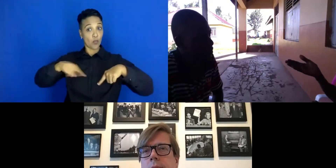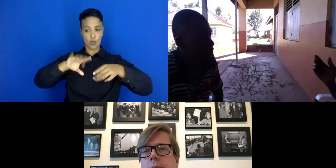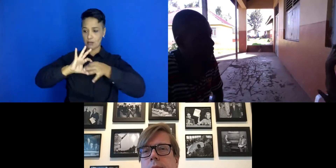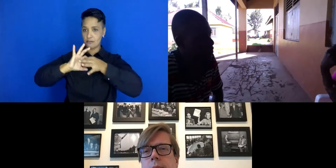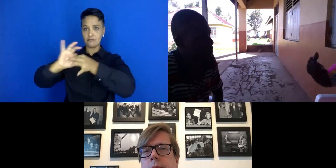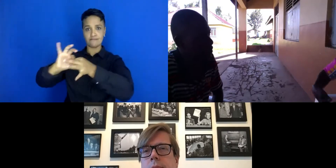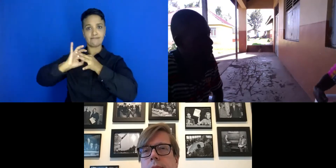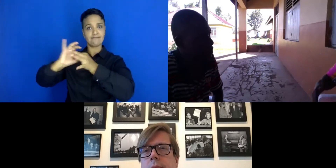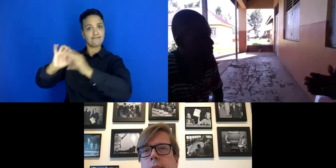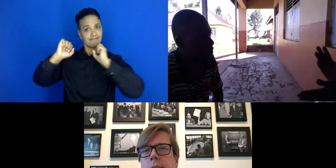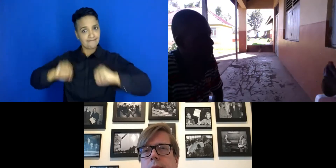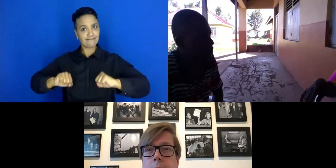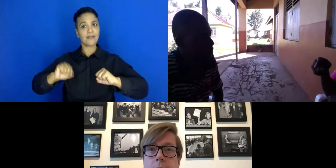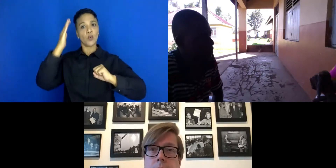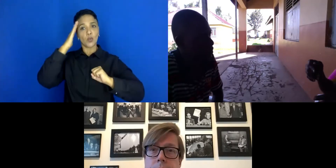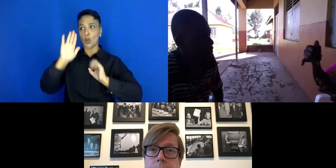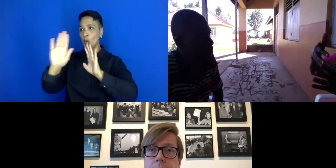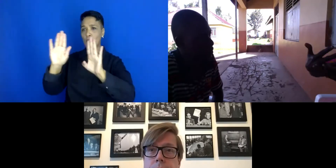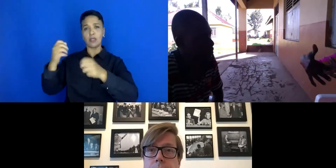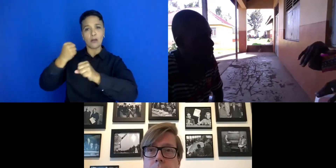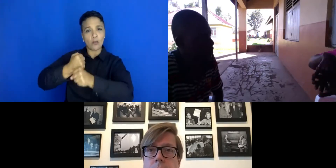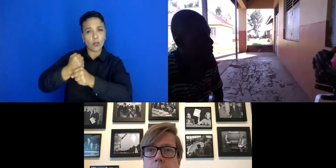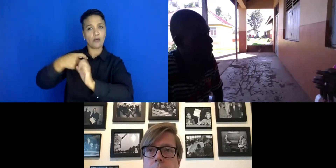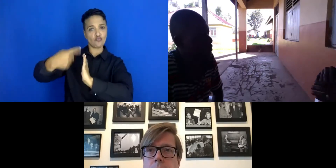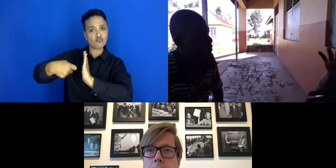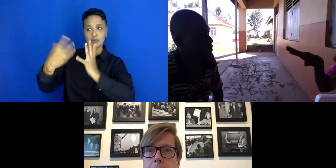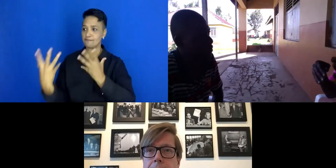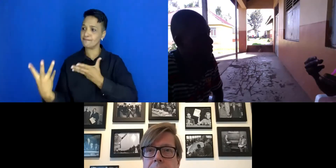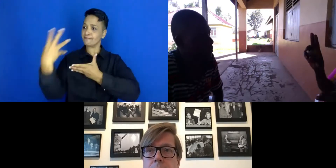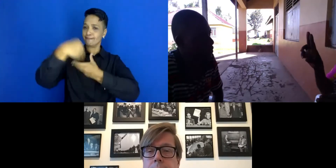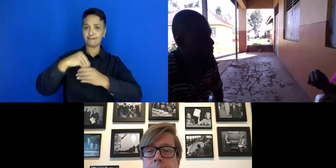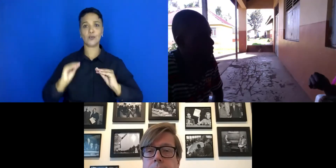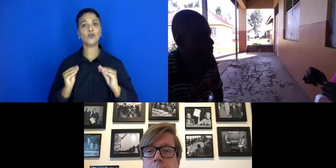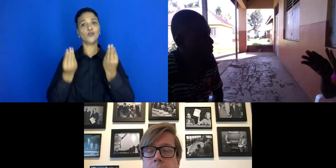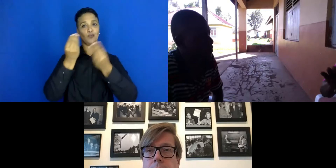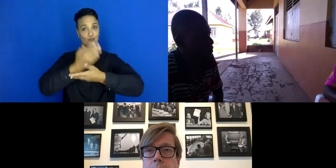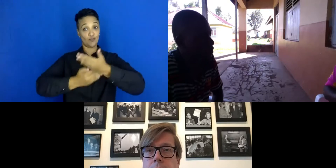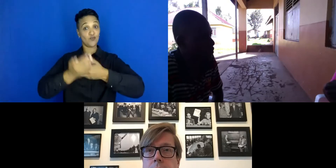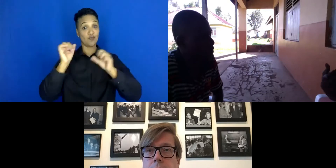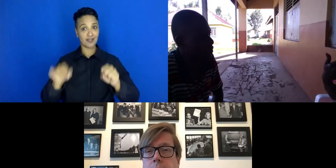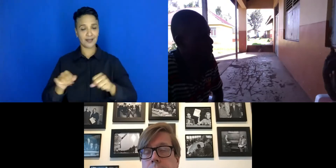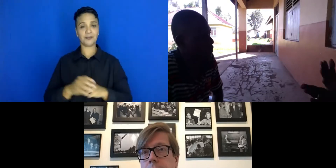in all un programs and activities but before we do that uh i'd like to first thank the finnish